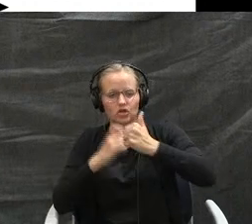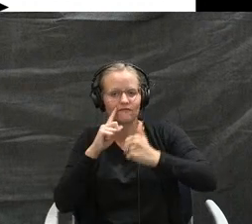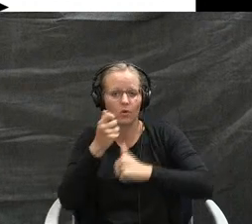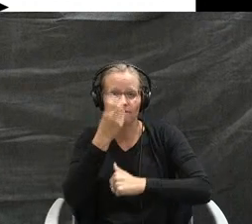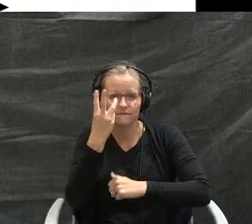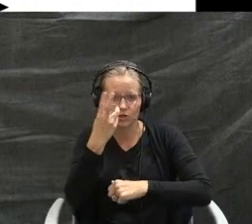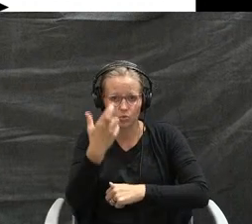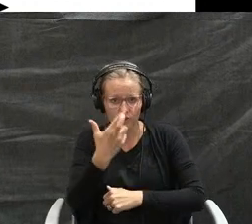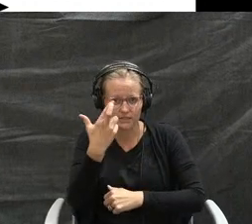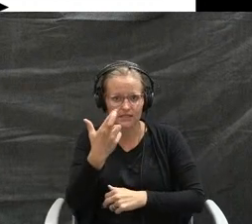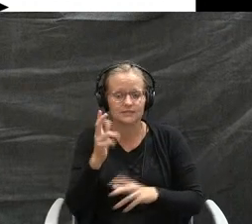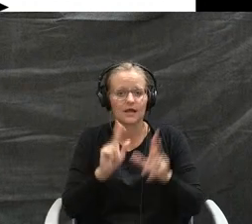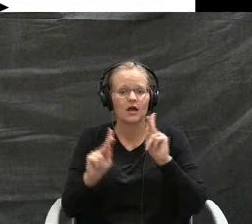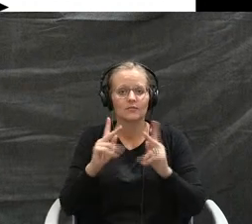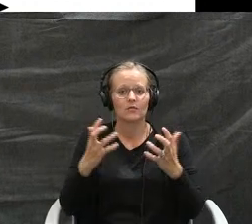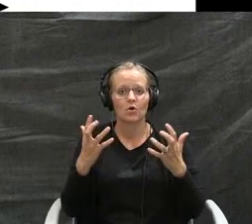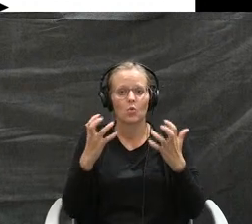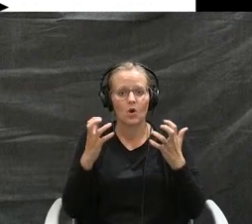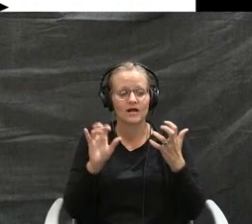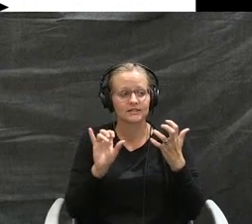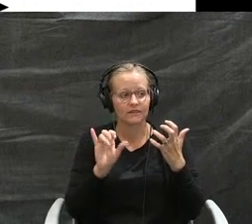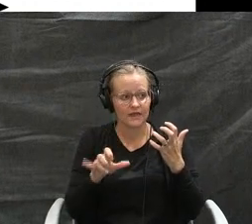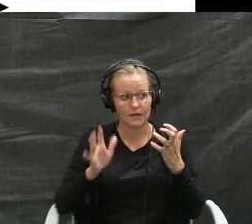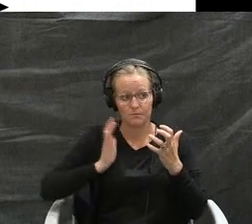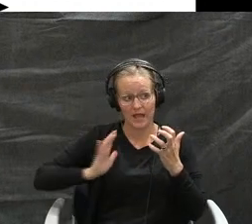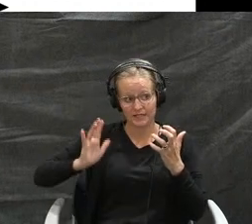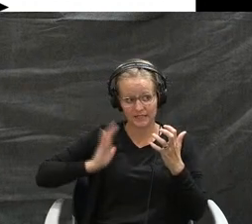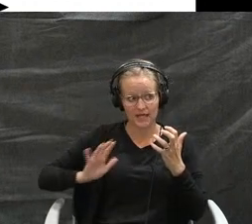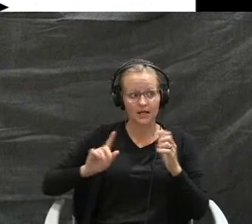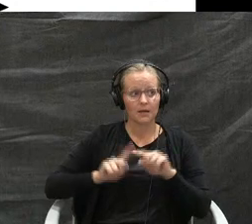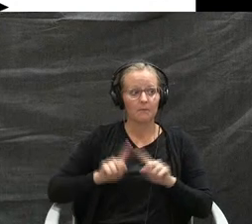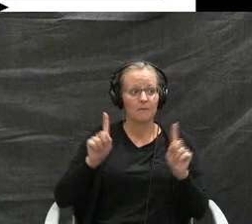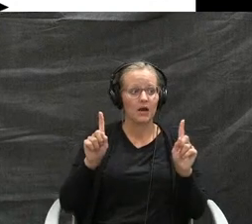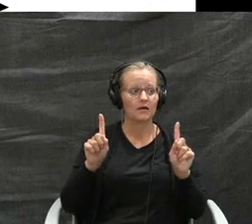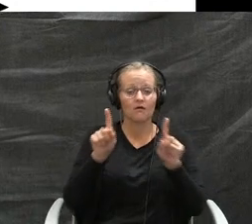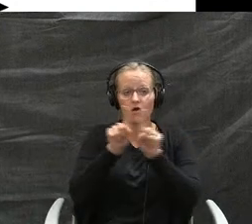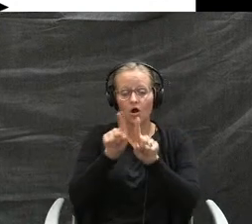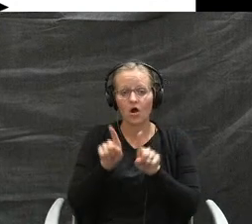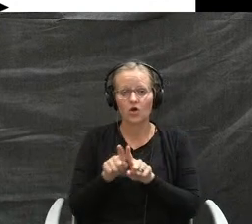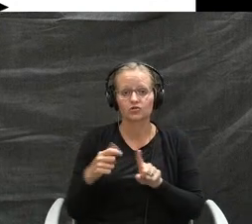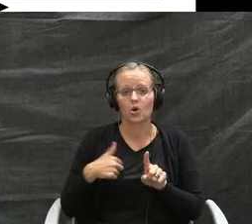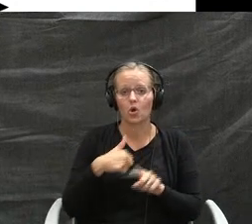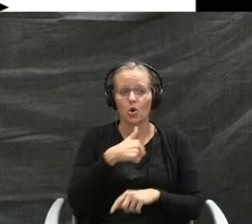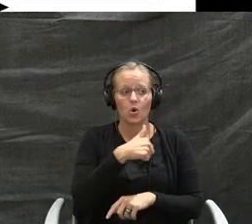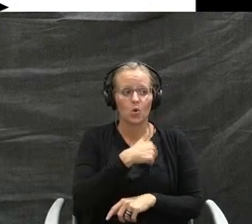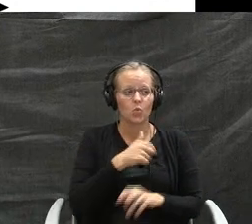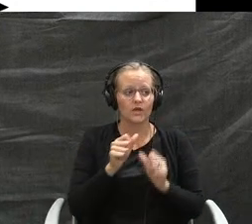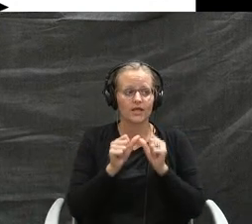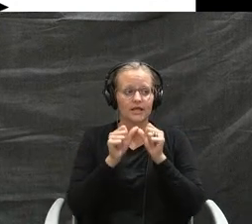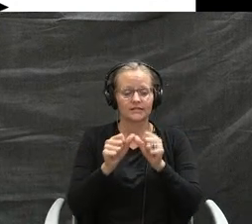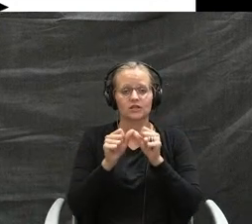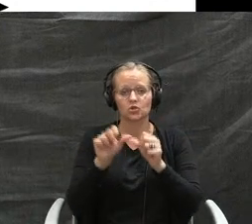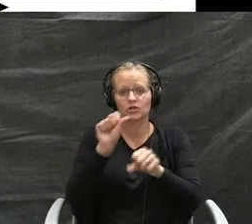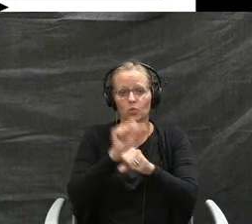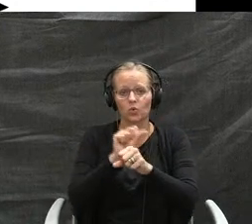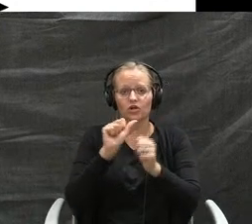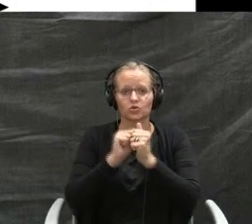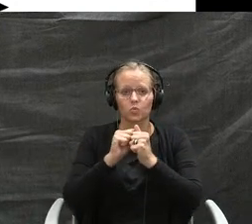maturities at that point in time that way, but also, we were we continually work to layer in bonds within our existing debt